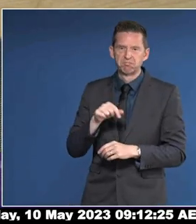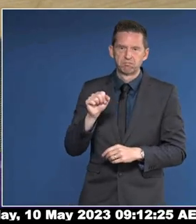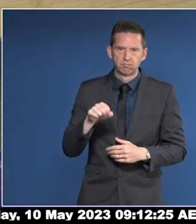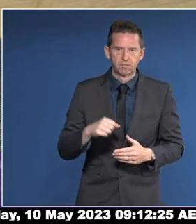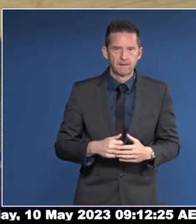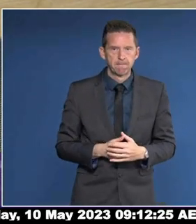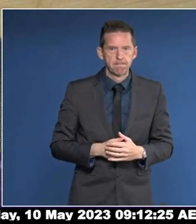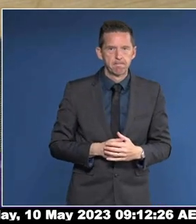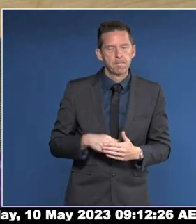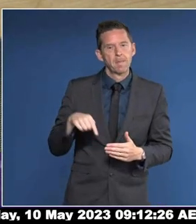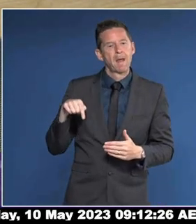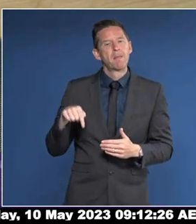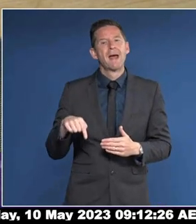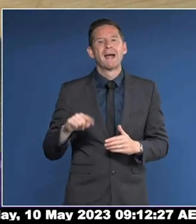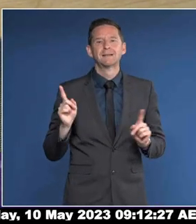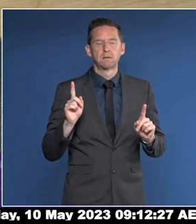Reactive?